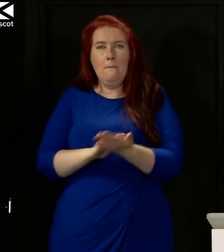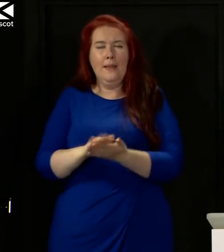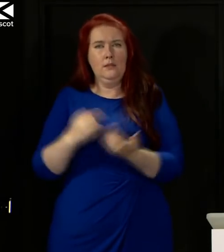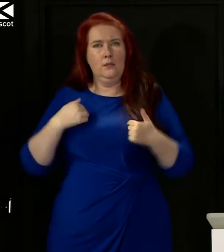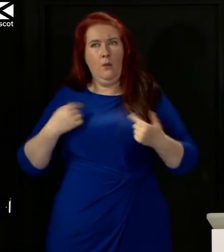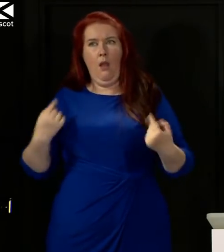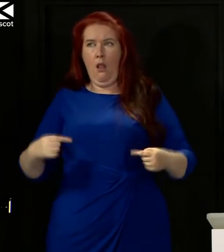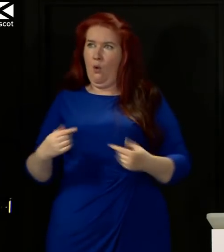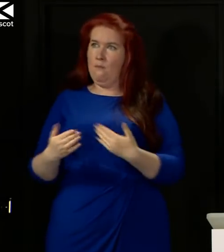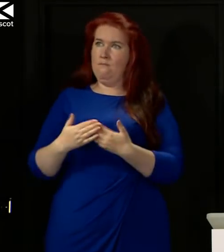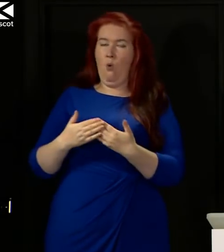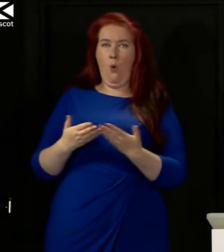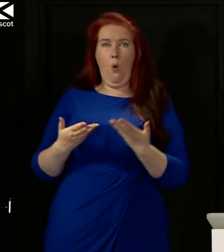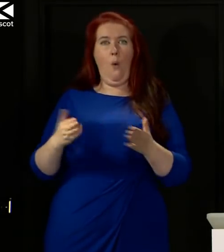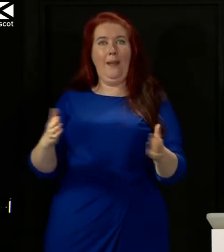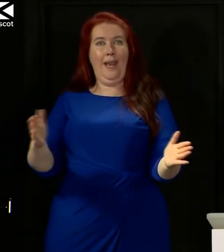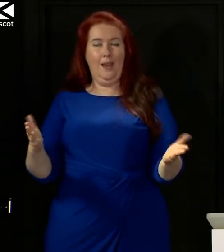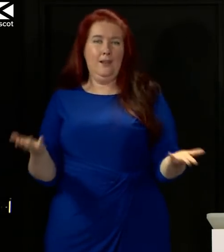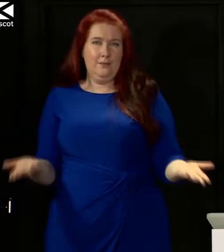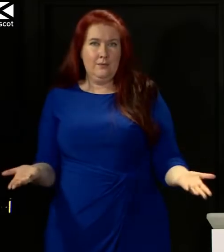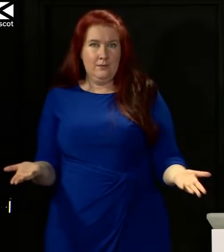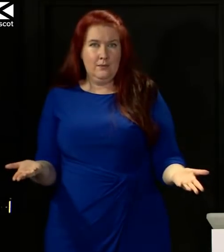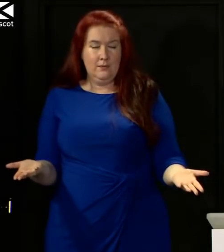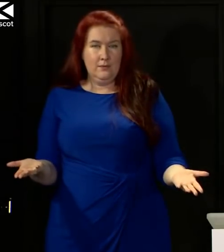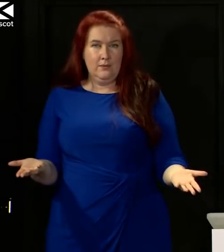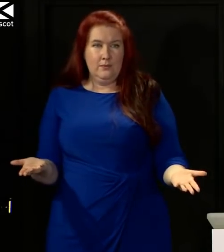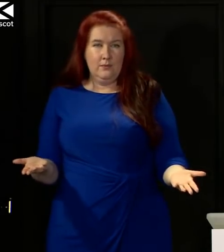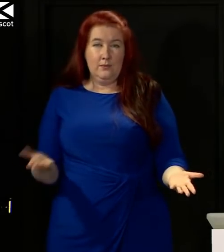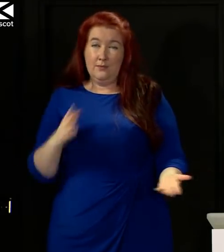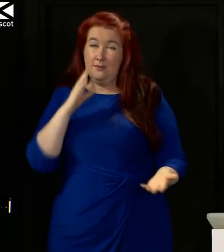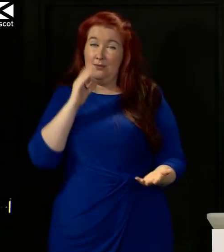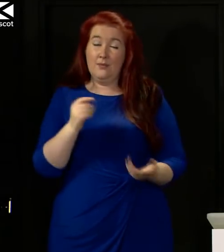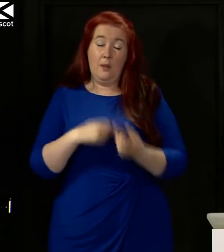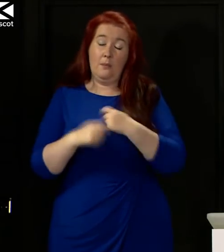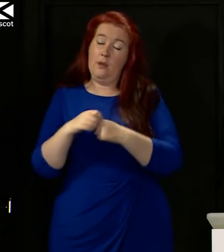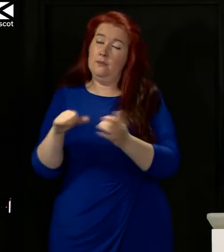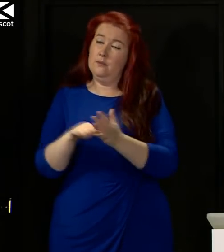to get more normality back. And that it gets harder and harder to appeal to people for